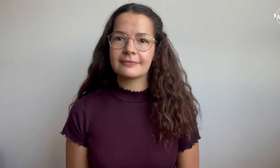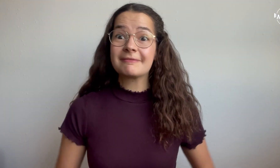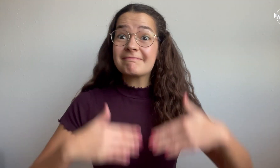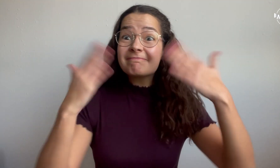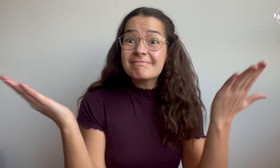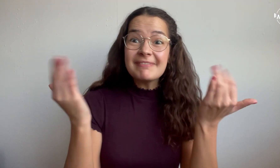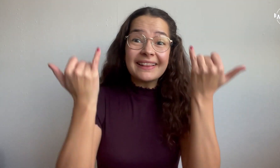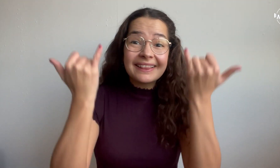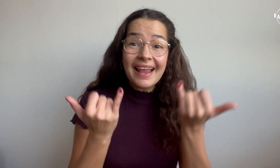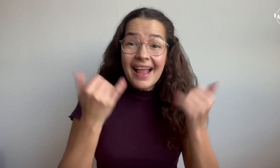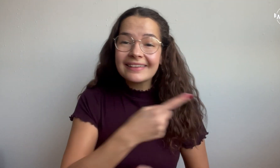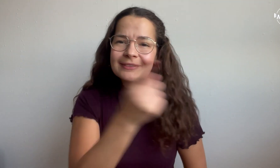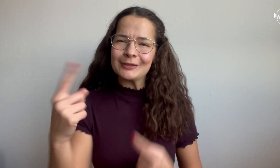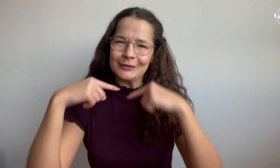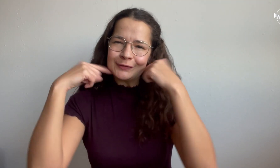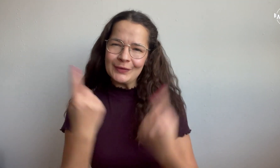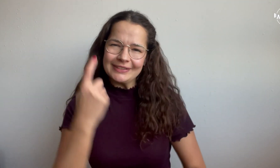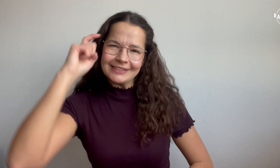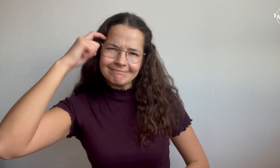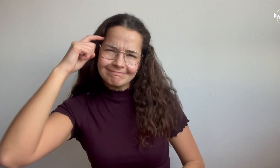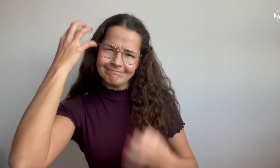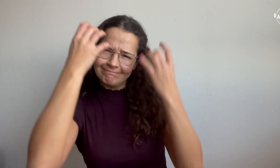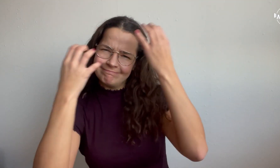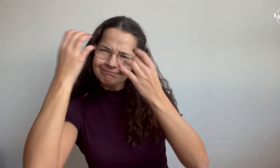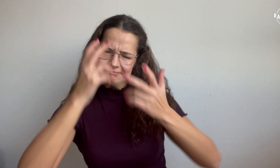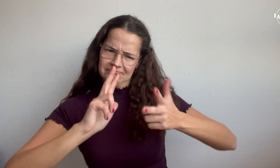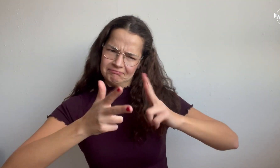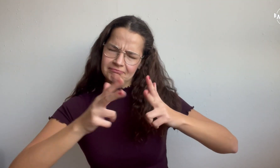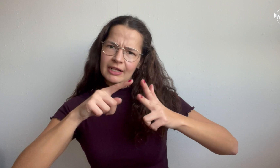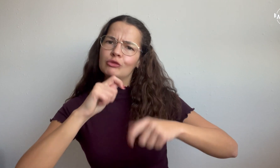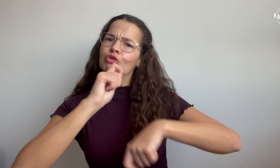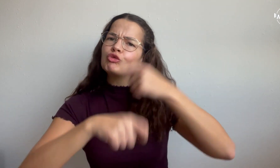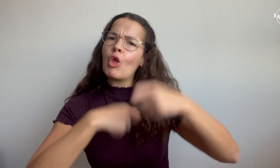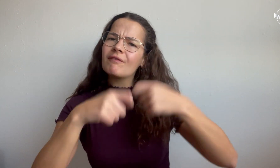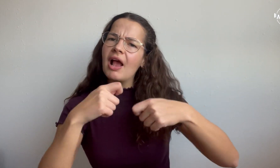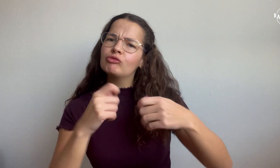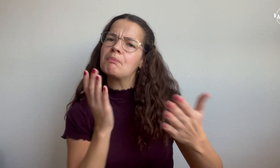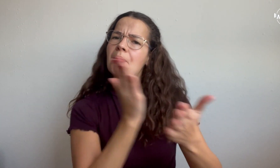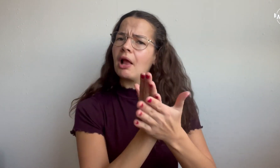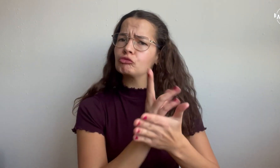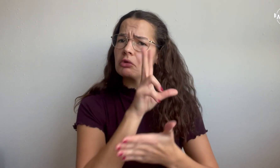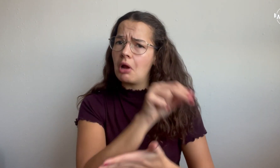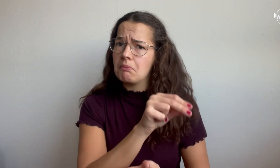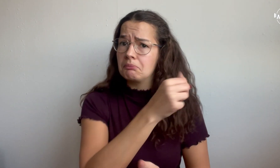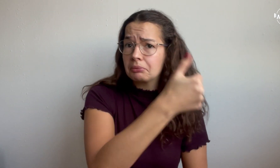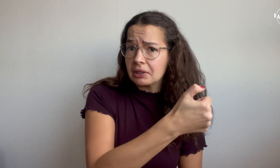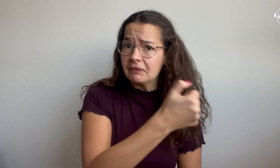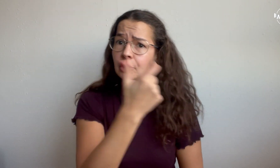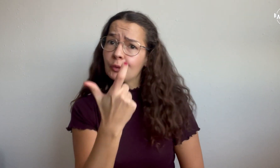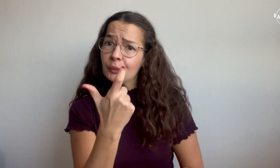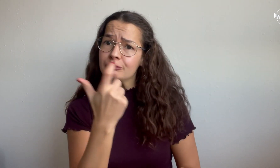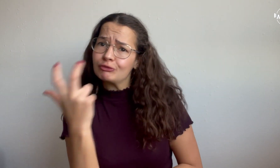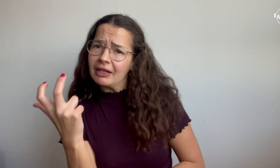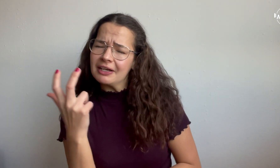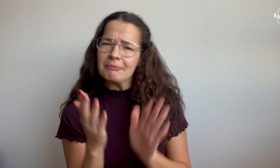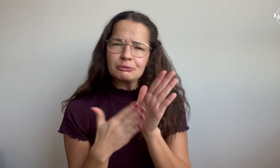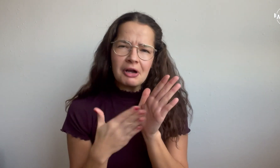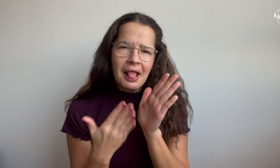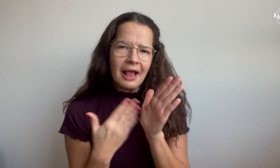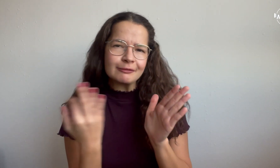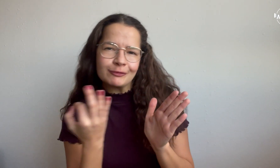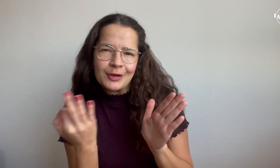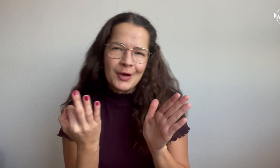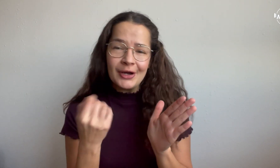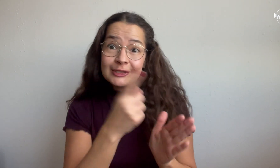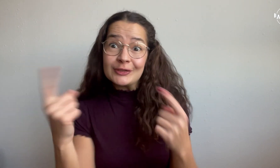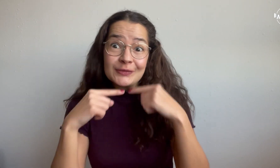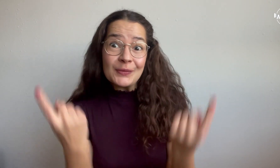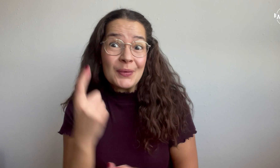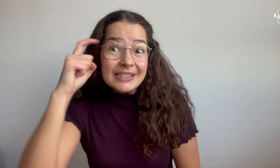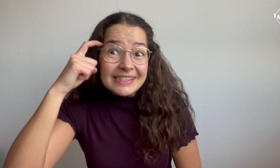Now try to think about verbs you would place in the first, second and third category.